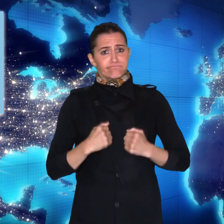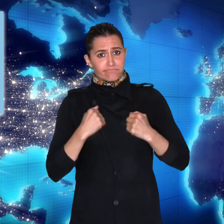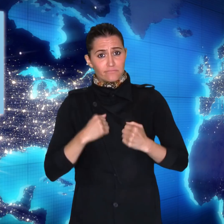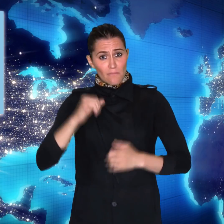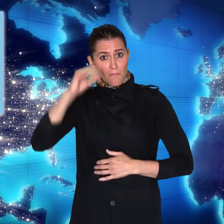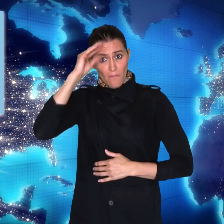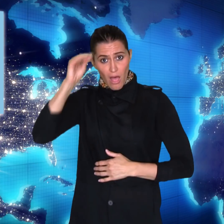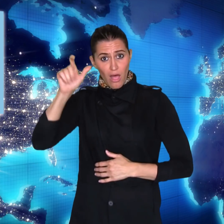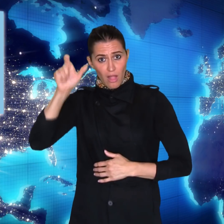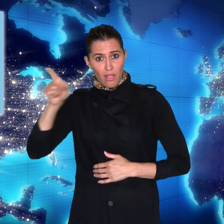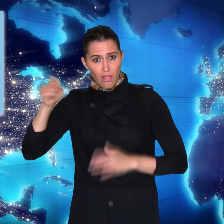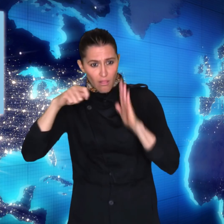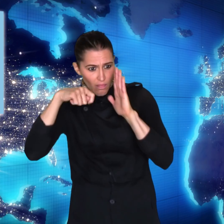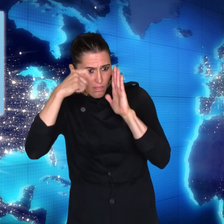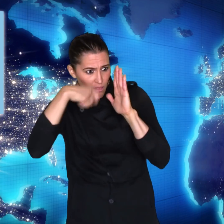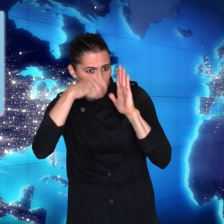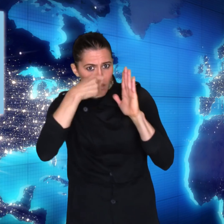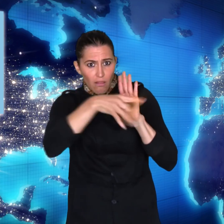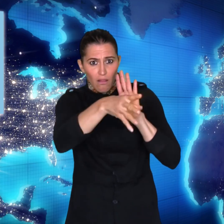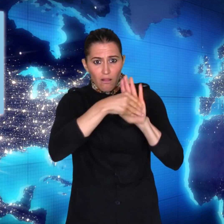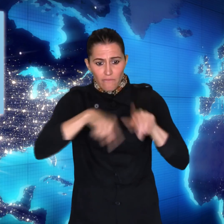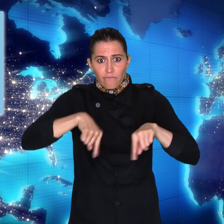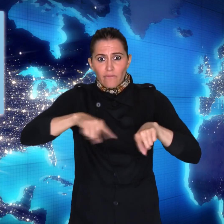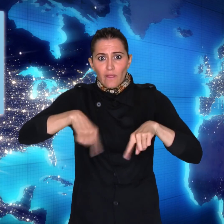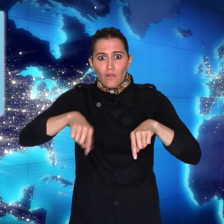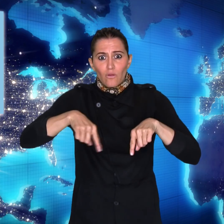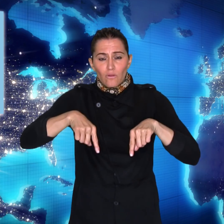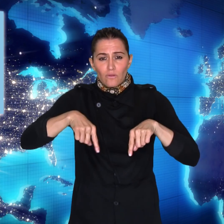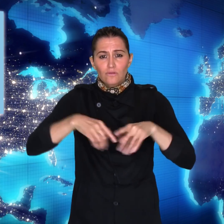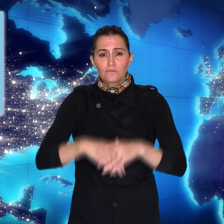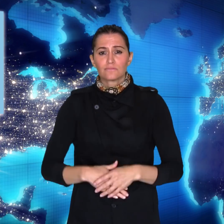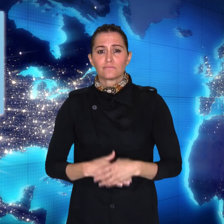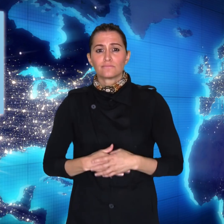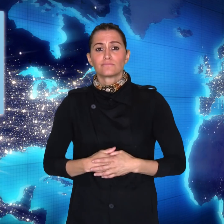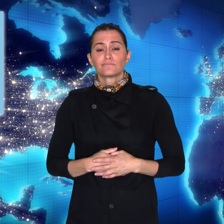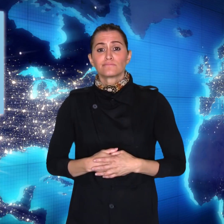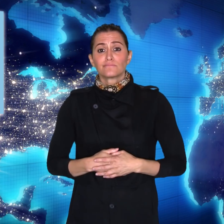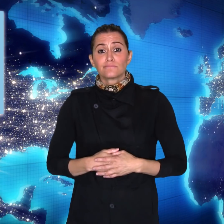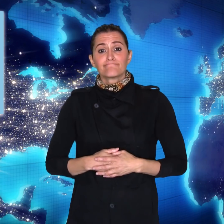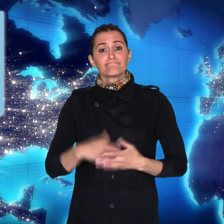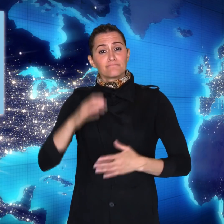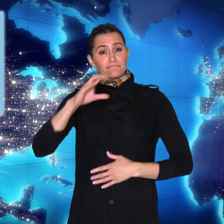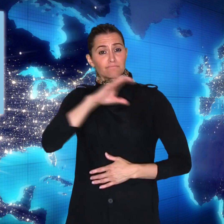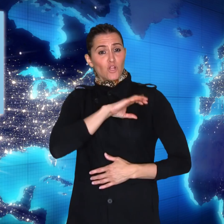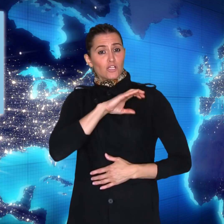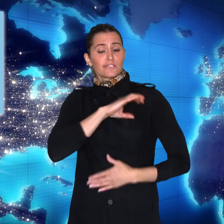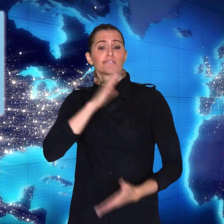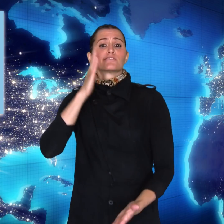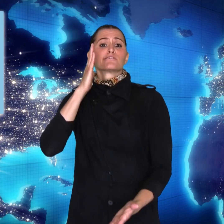He was identified in a police lineup